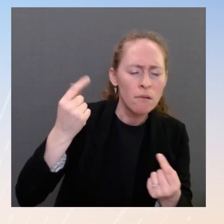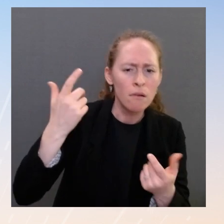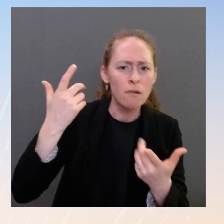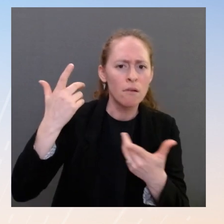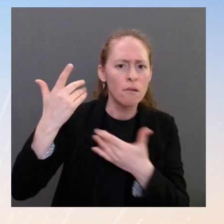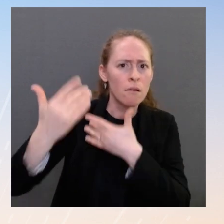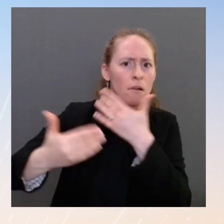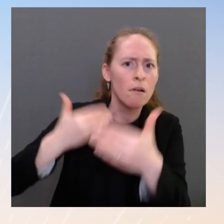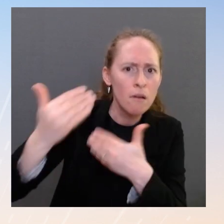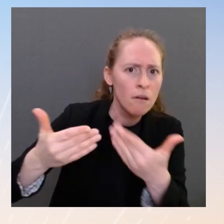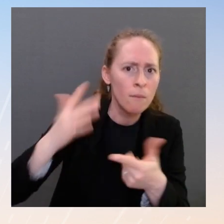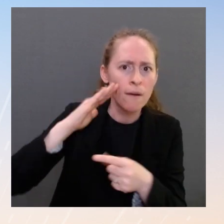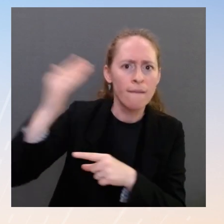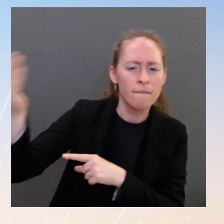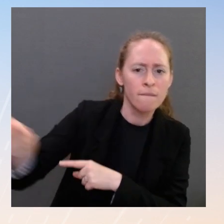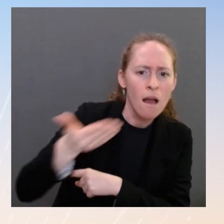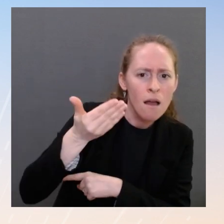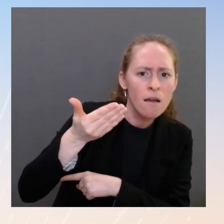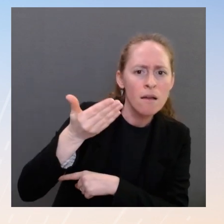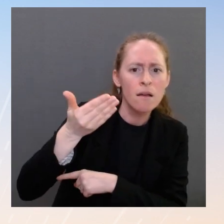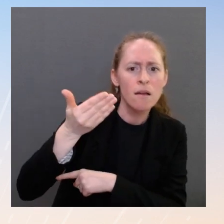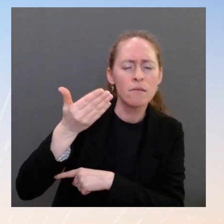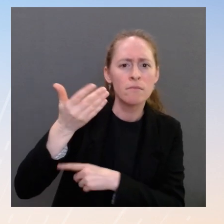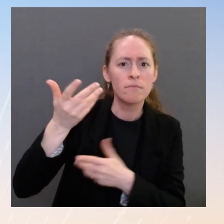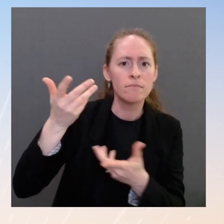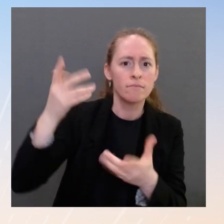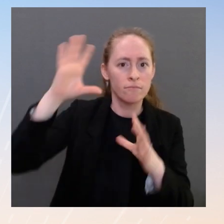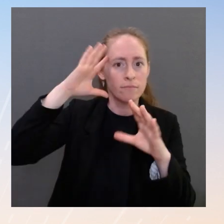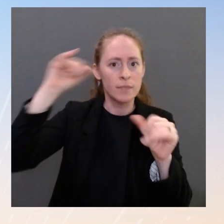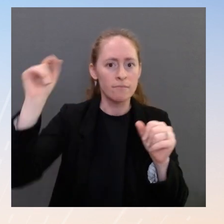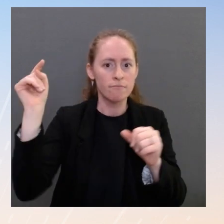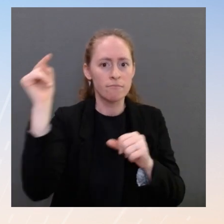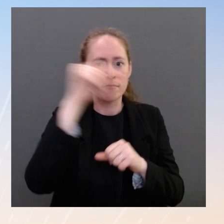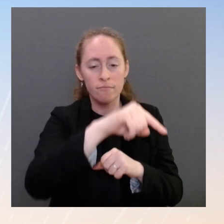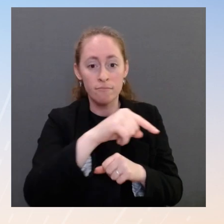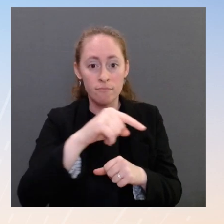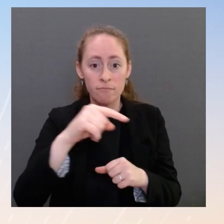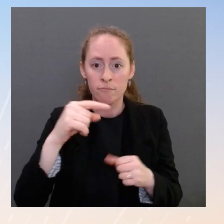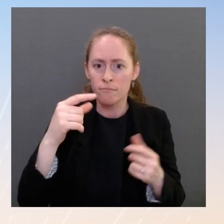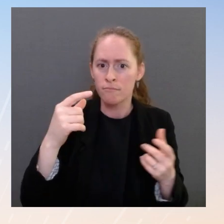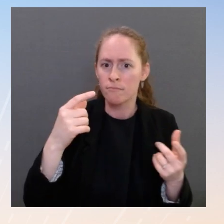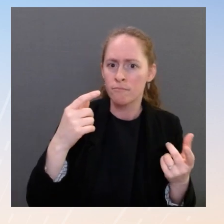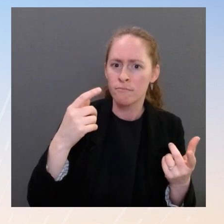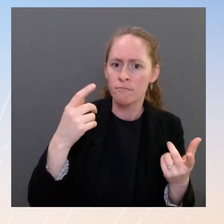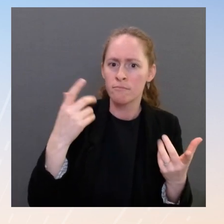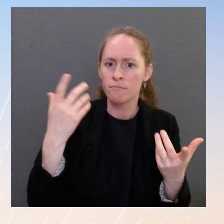hoping to expel Russia from that forum, and if the decision to invite President Zelenskyy